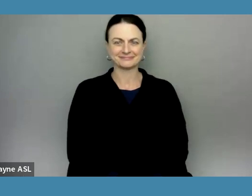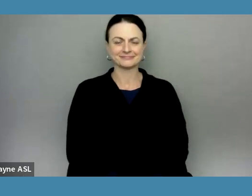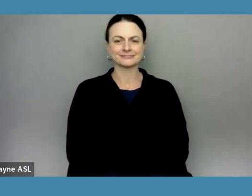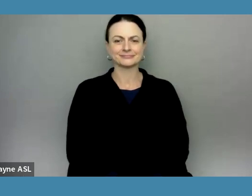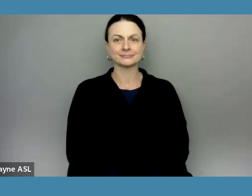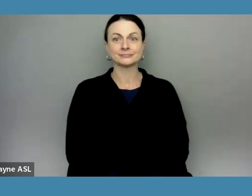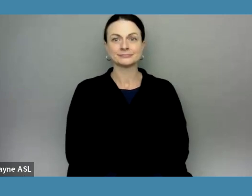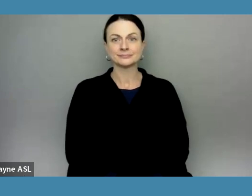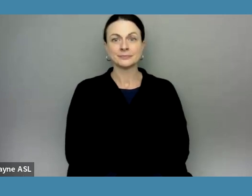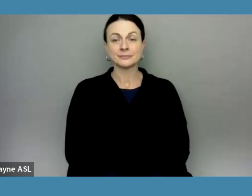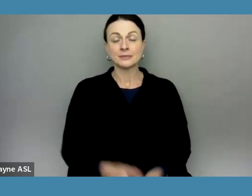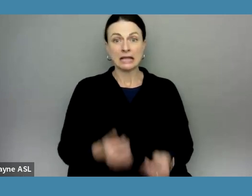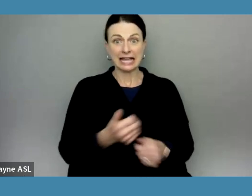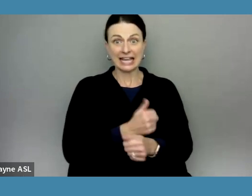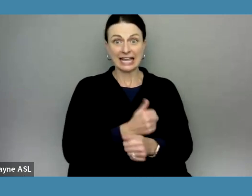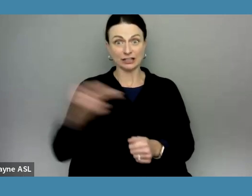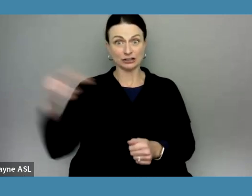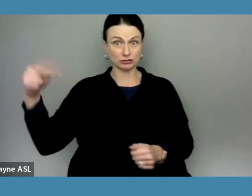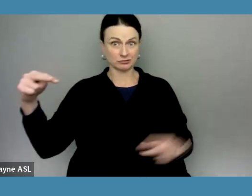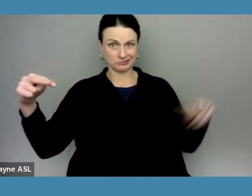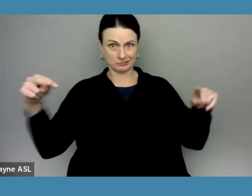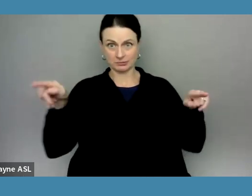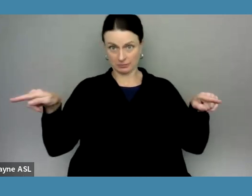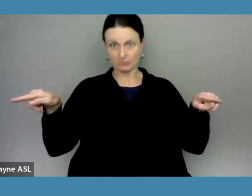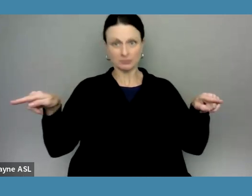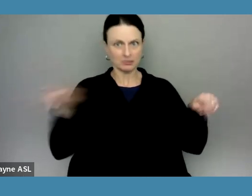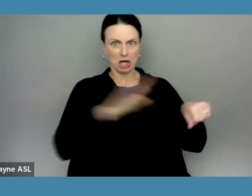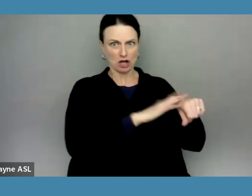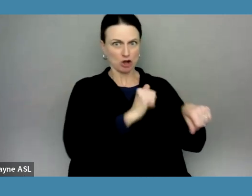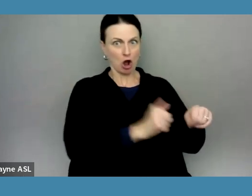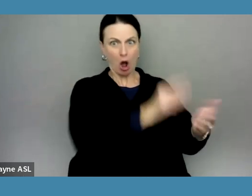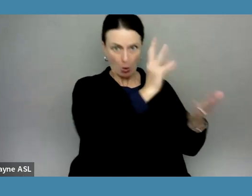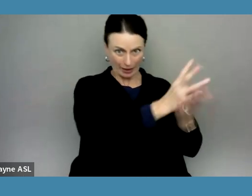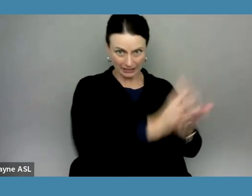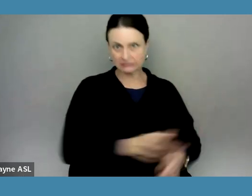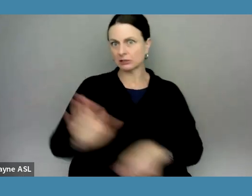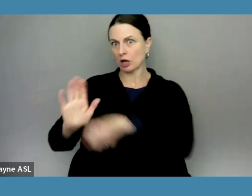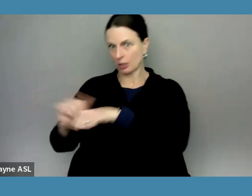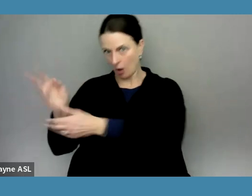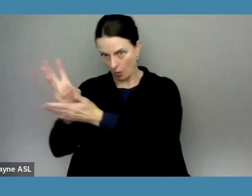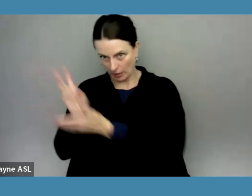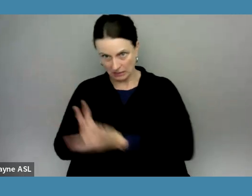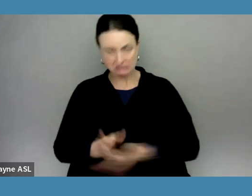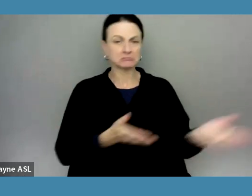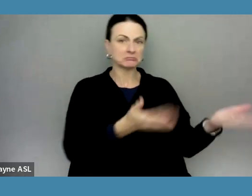Each side will be able to call witnesses, elicit testimony, offer documents into evidence,